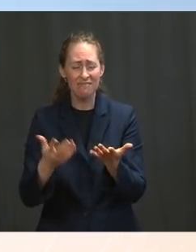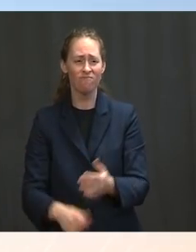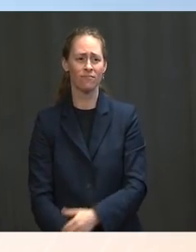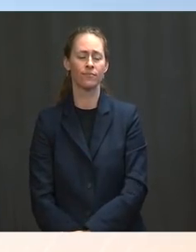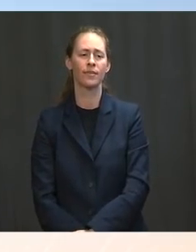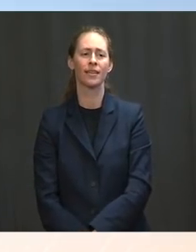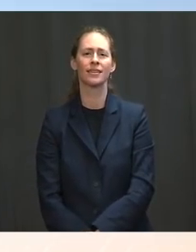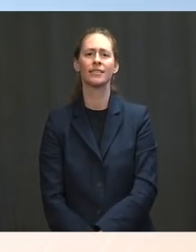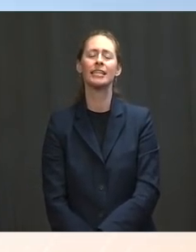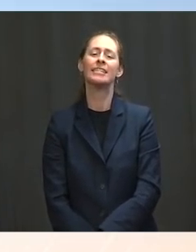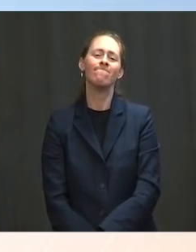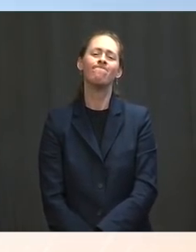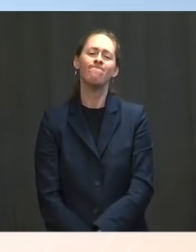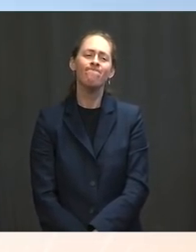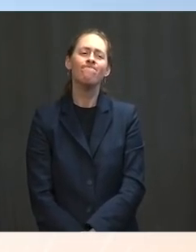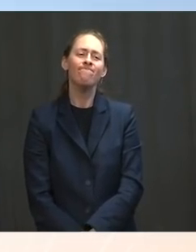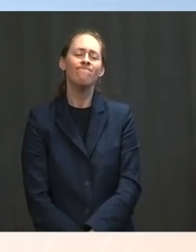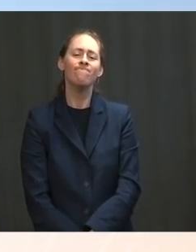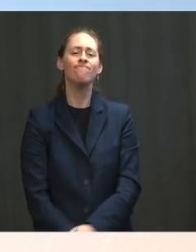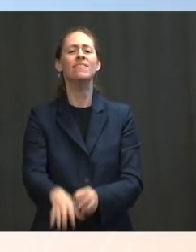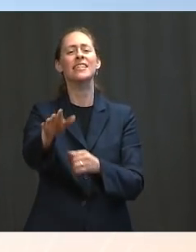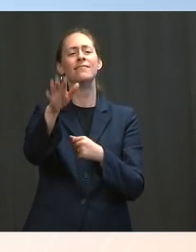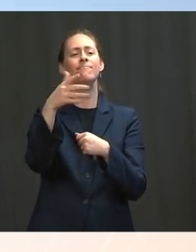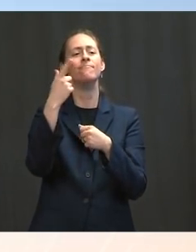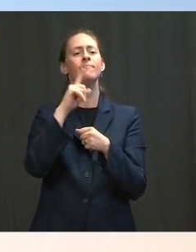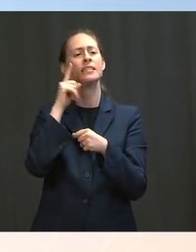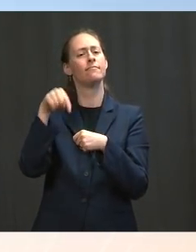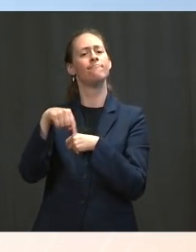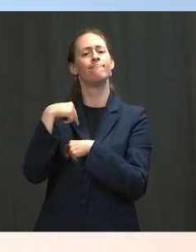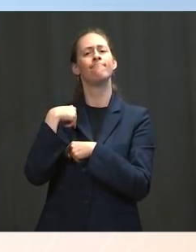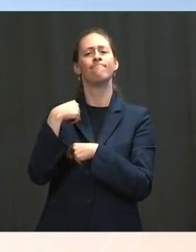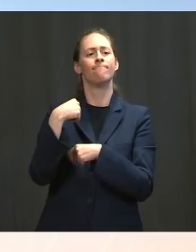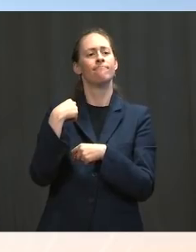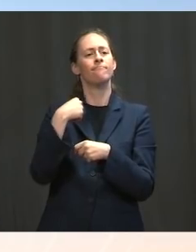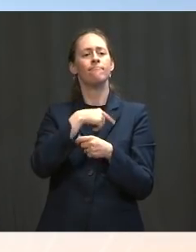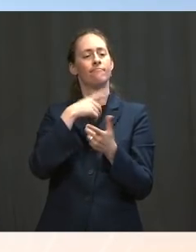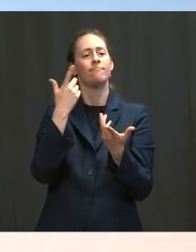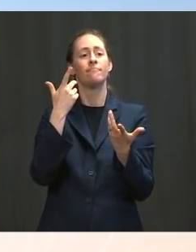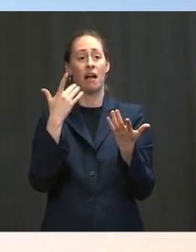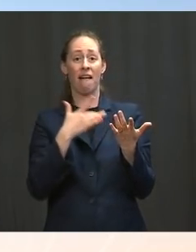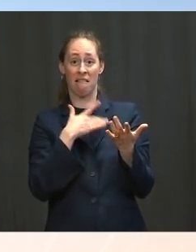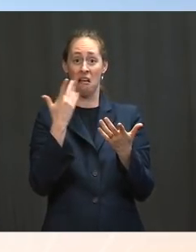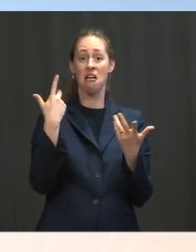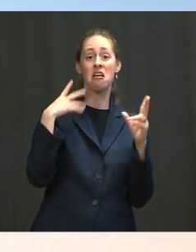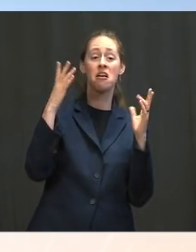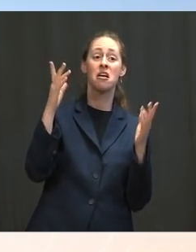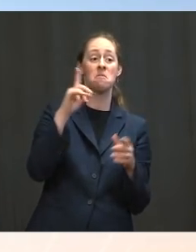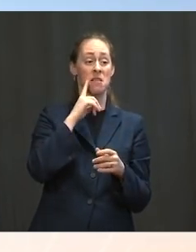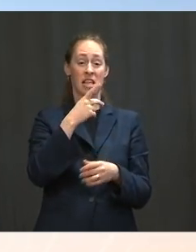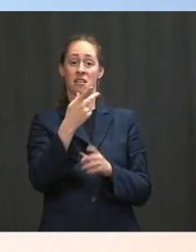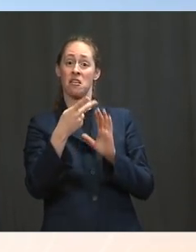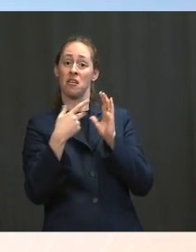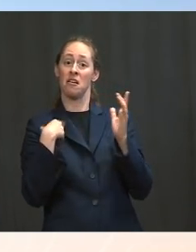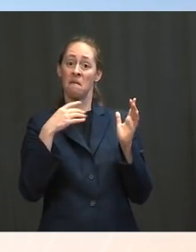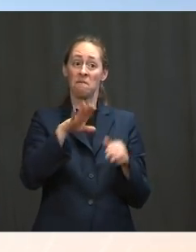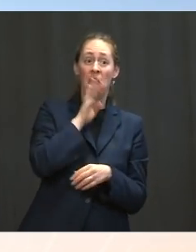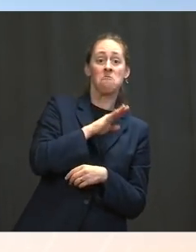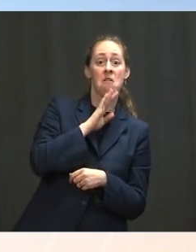as the federal government, we don't have the luxury of feeling frustrated or feeling upset about individuals